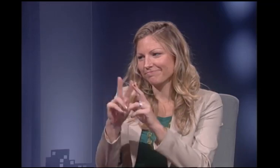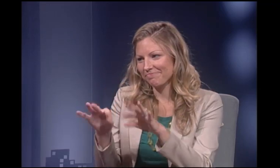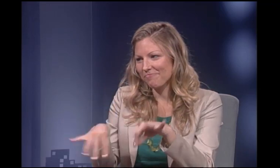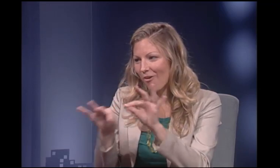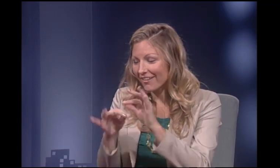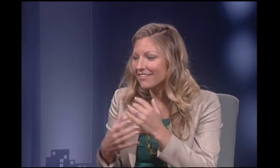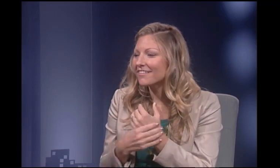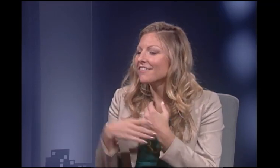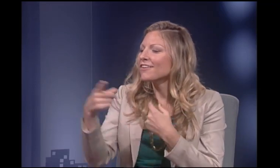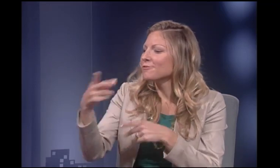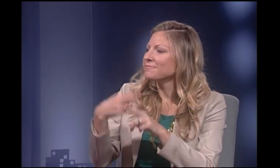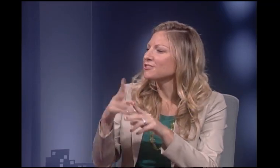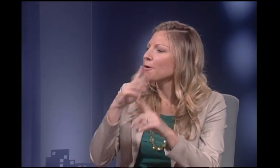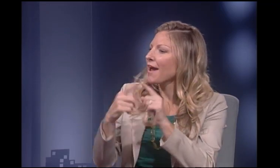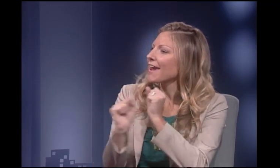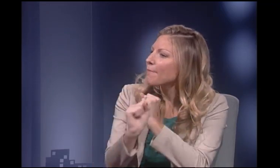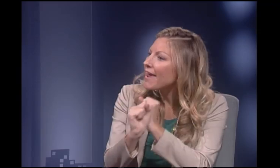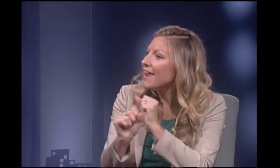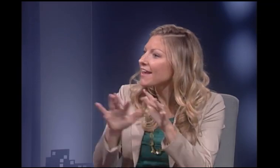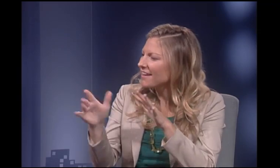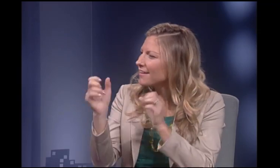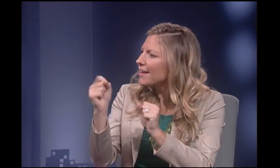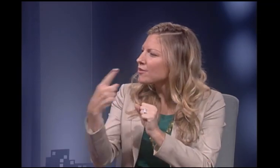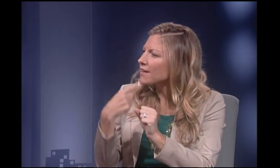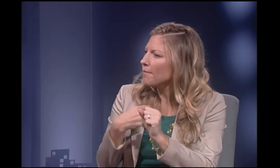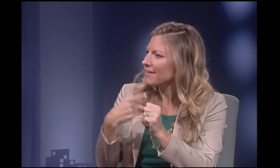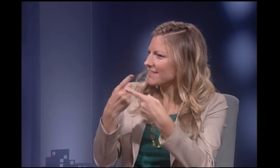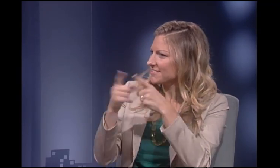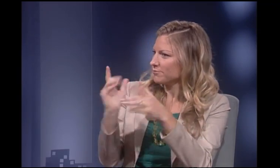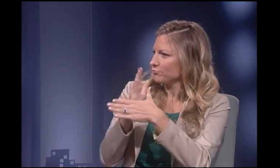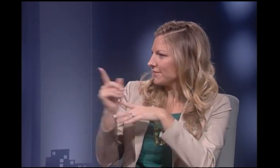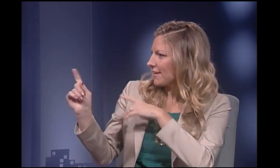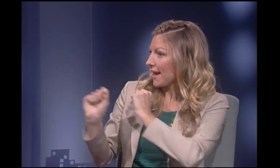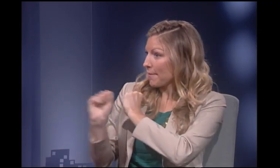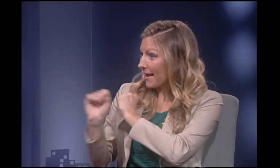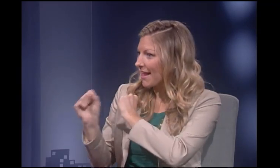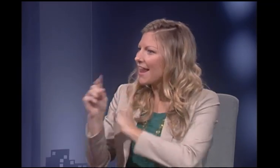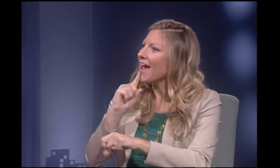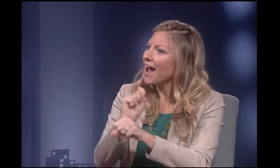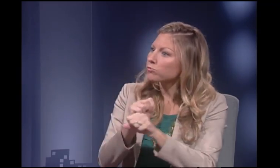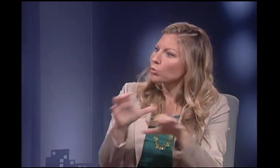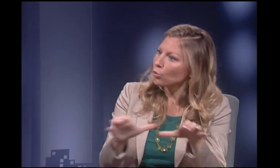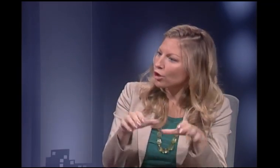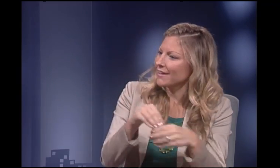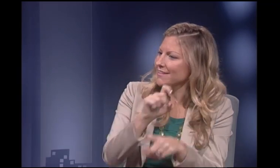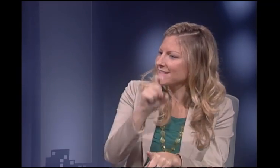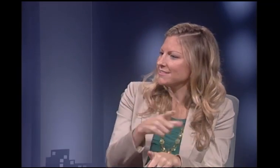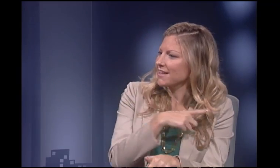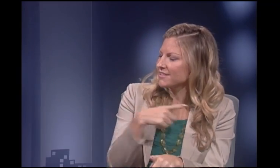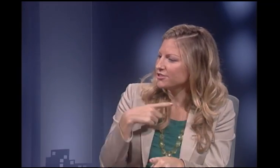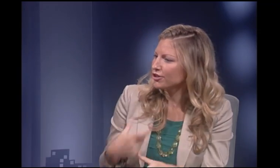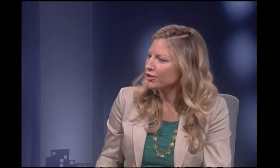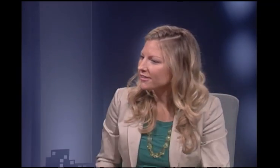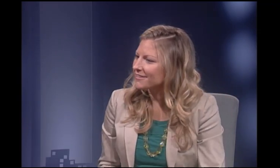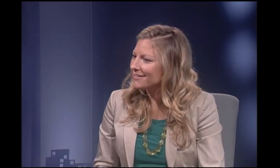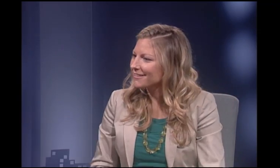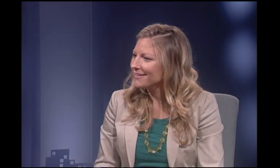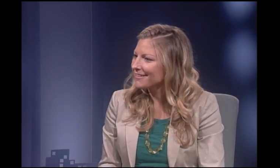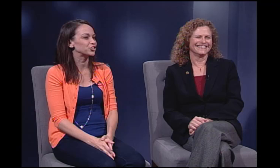I'm sure your family is very important to you. You mentioned campaigning, can you tell me a little bit about the difference in campaigning and the actual work that's done in the legislature?